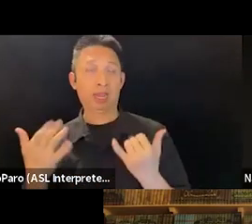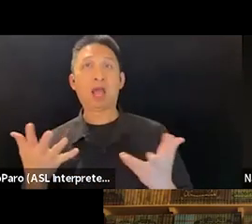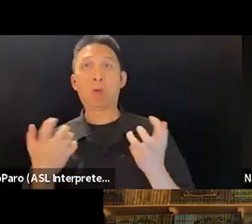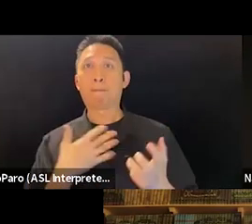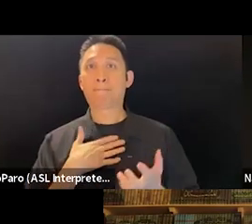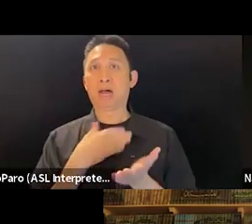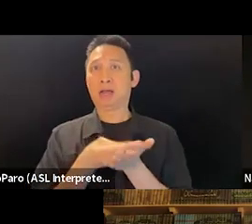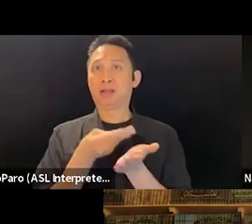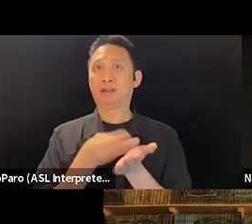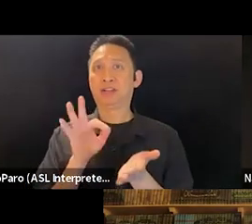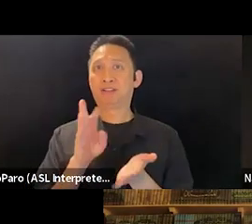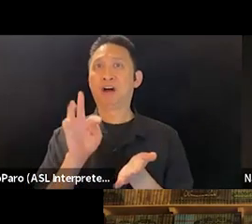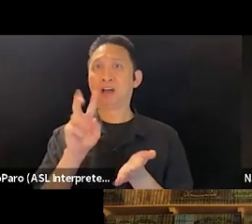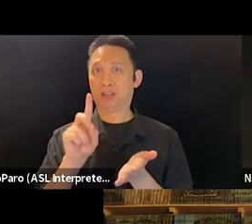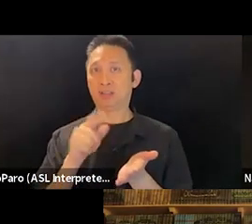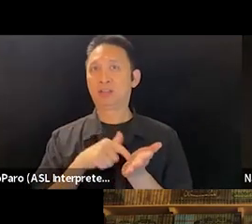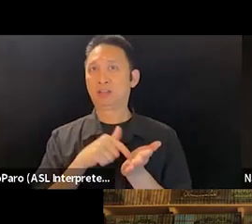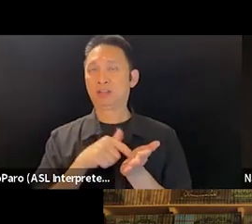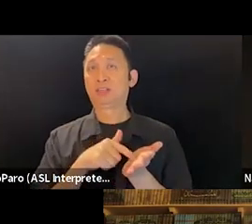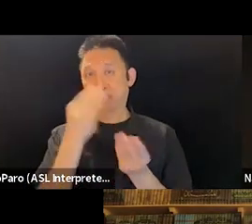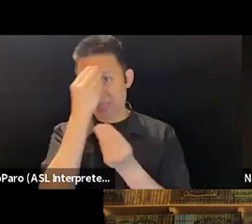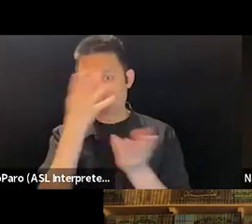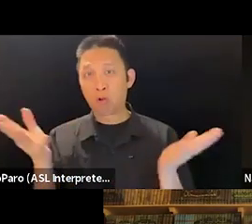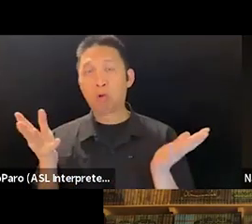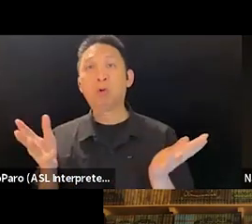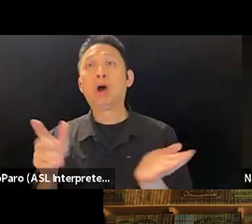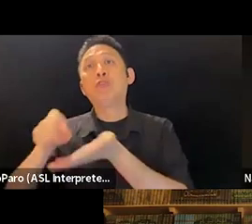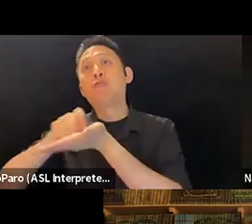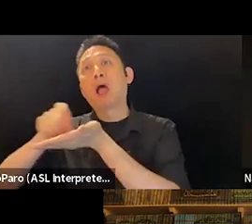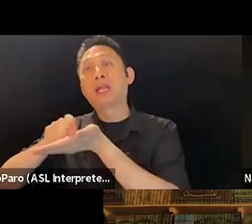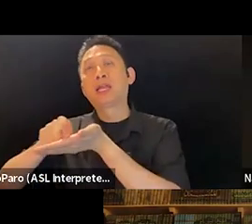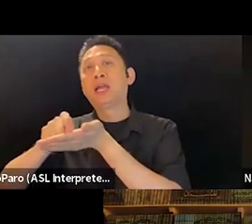the writing is as important as the topic and the issue.